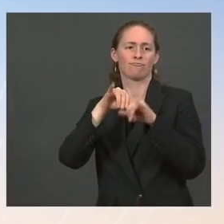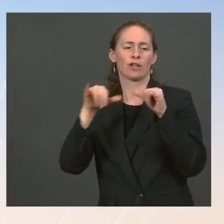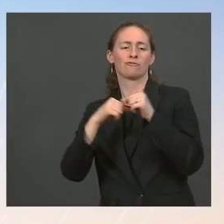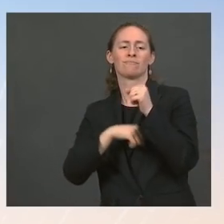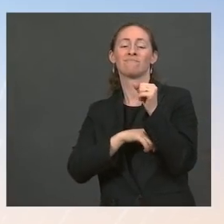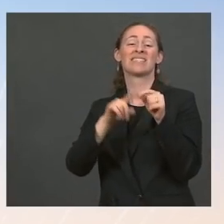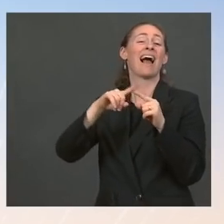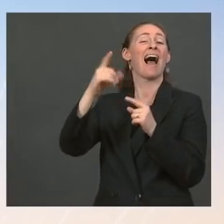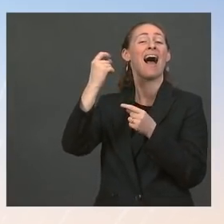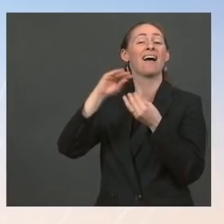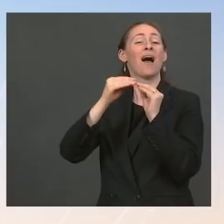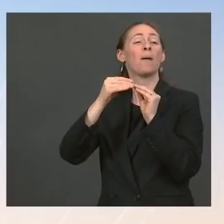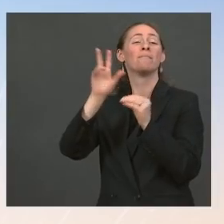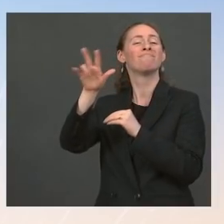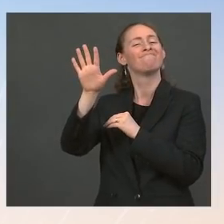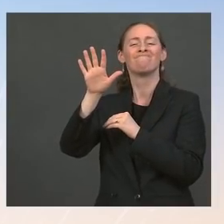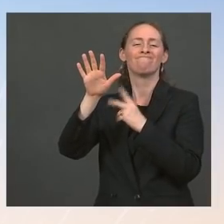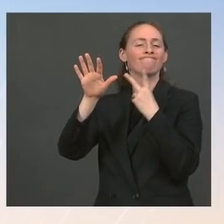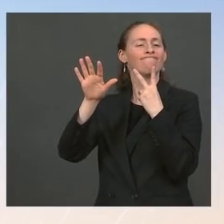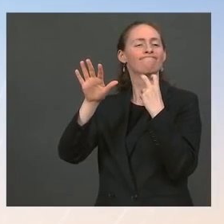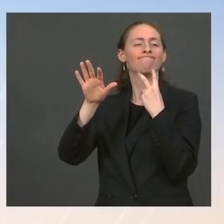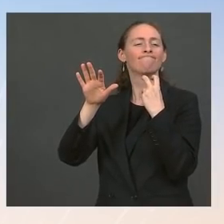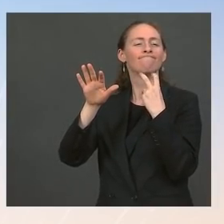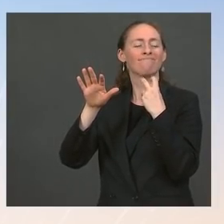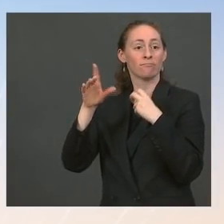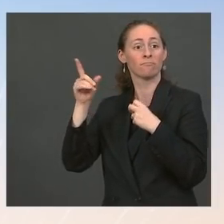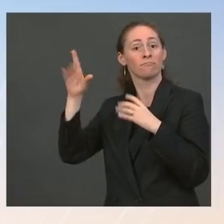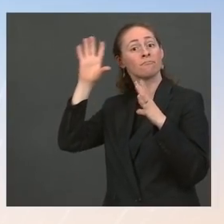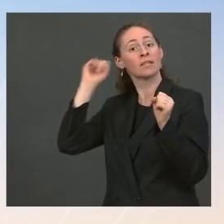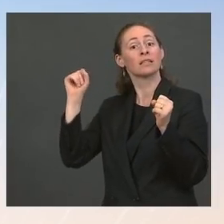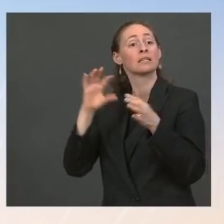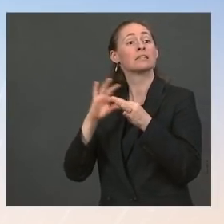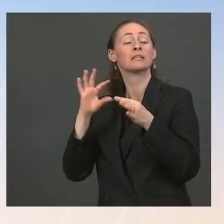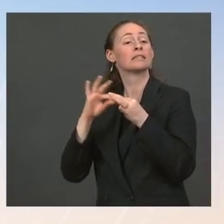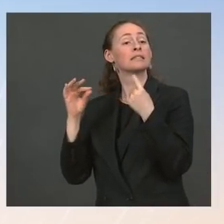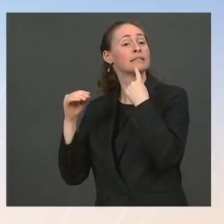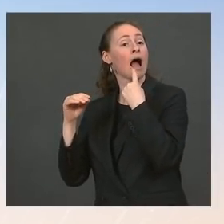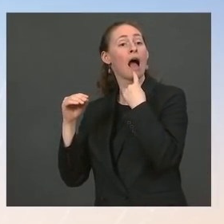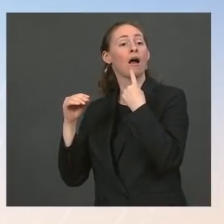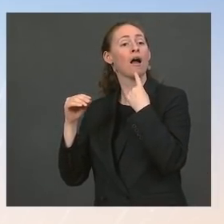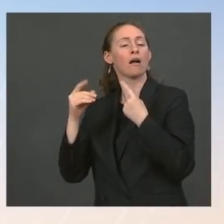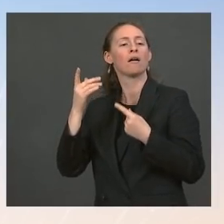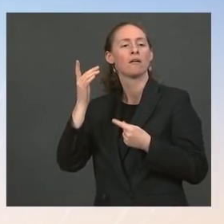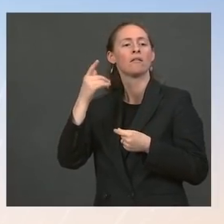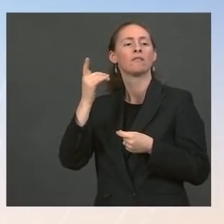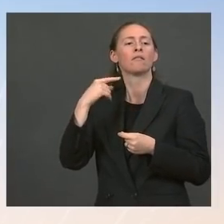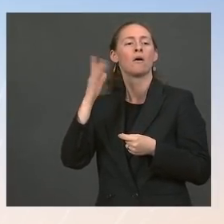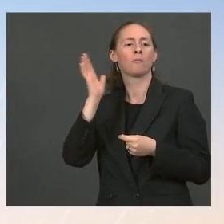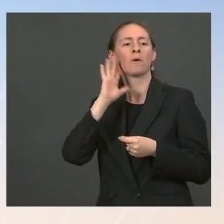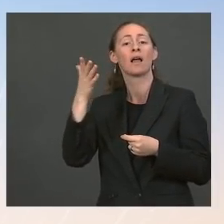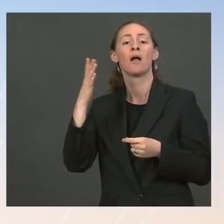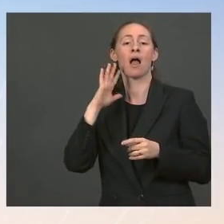and get the rest." End quote. What did he mean by "we're going to come back and get the rest"? Does he mean another reconciliation bill next year?